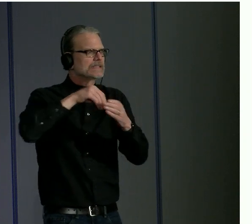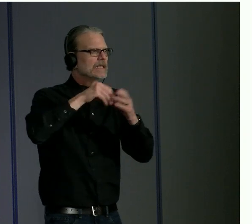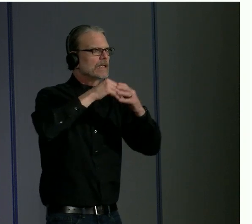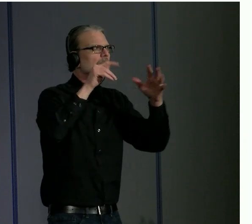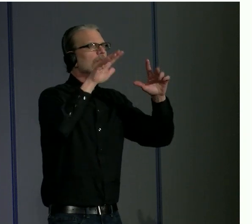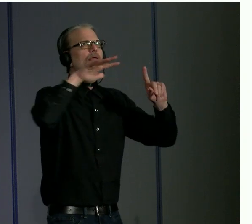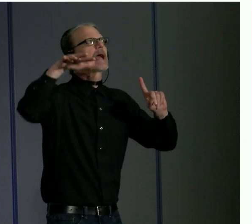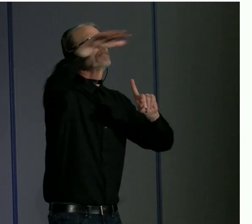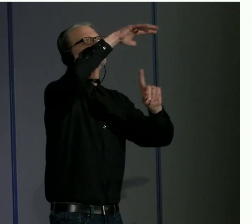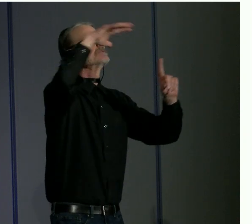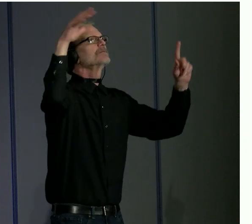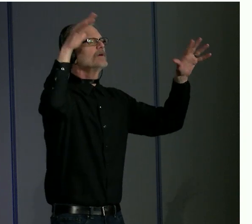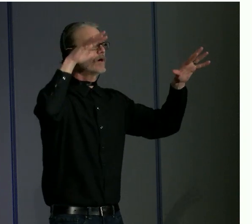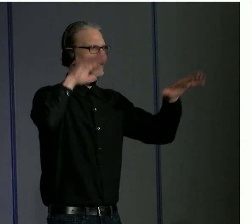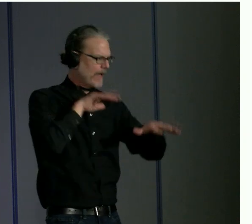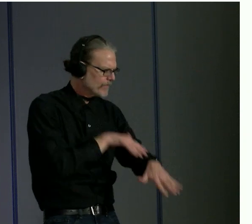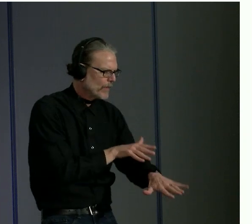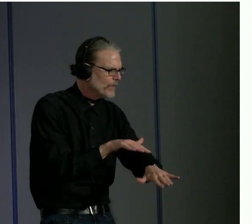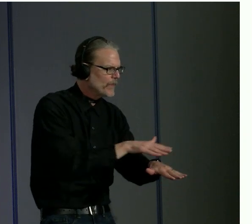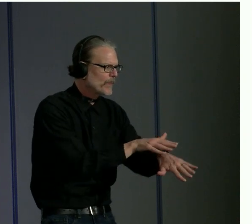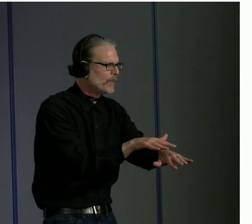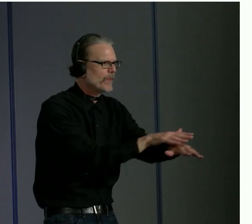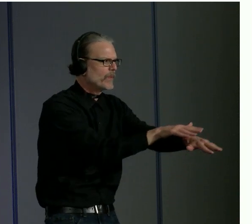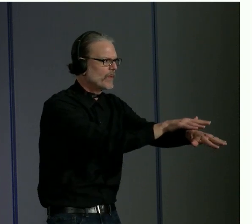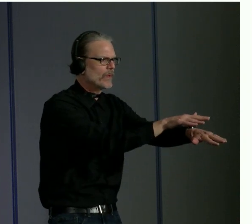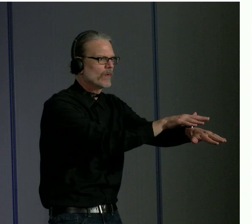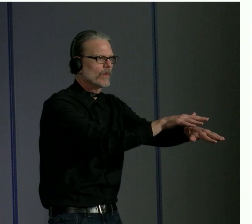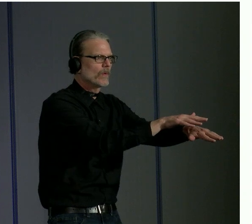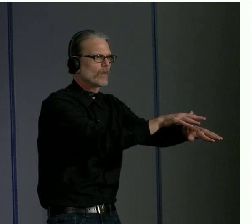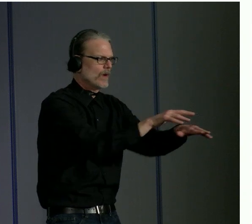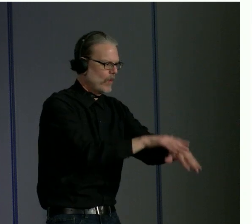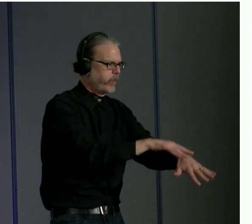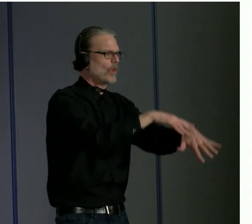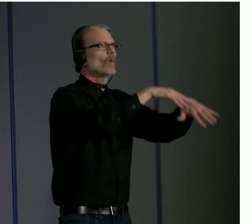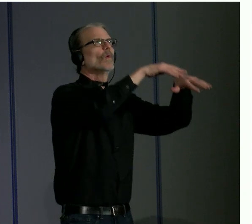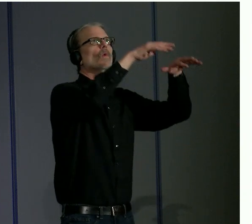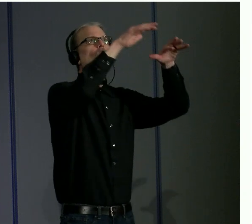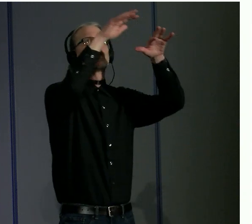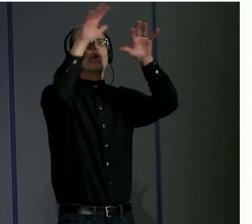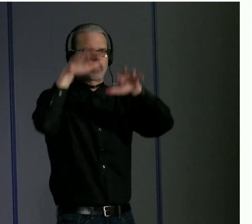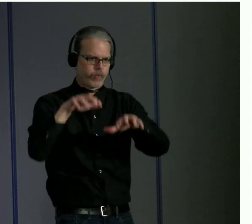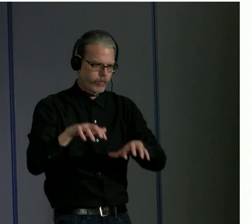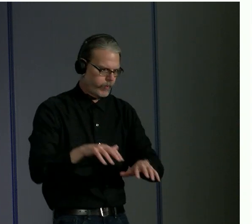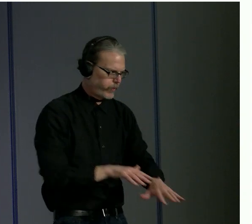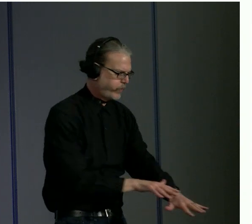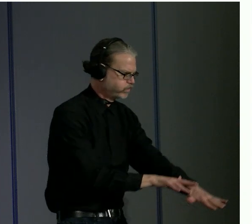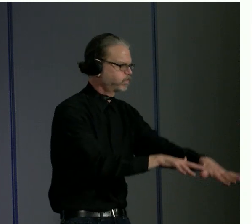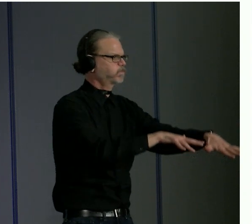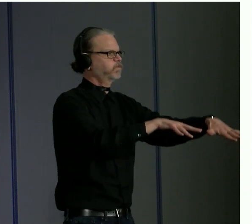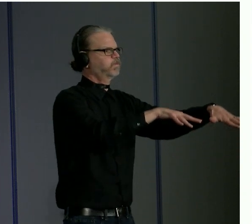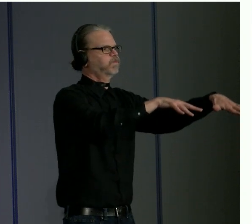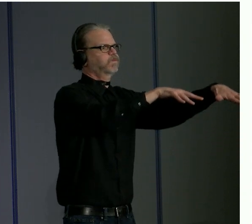rivers that are primary source of major flood events in central California? Right?